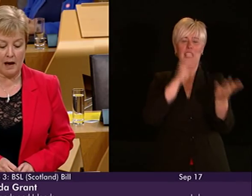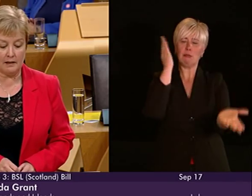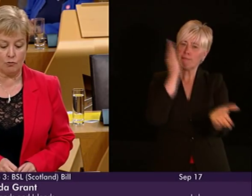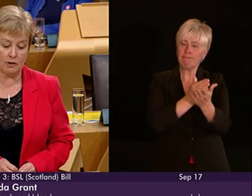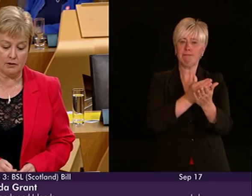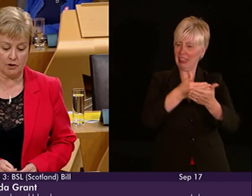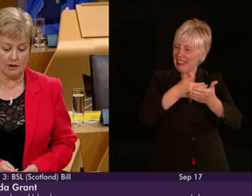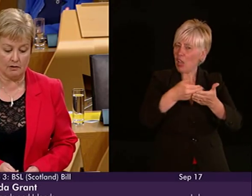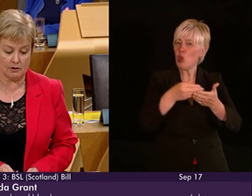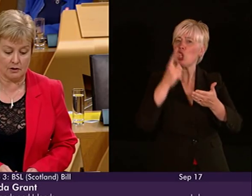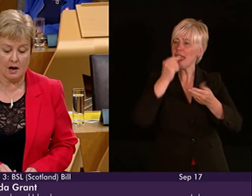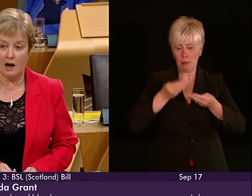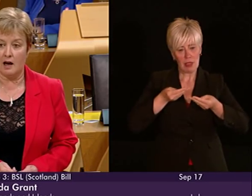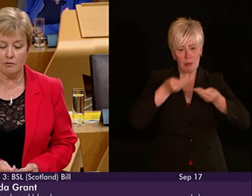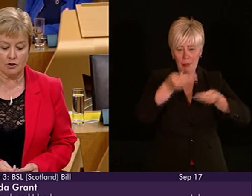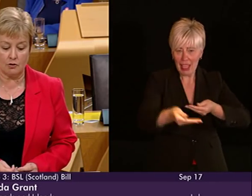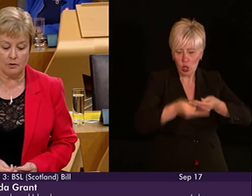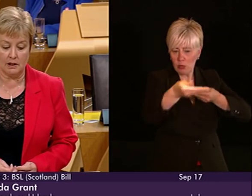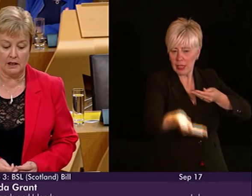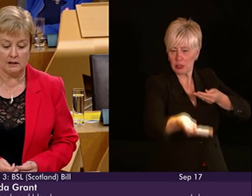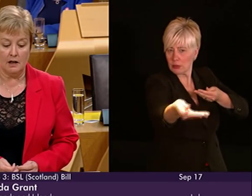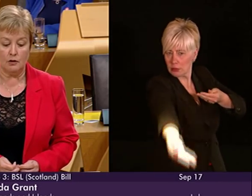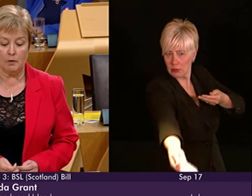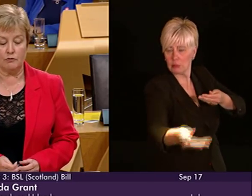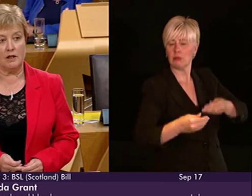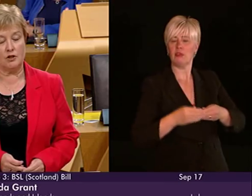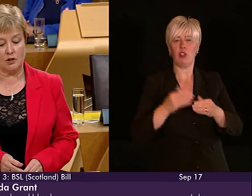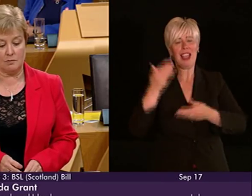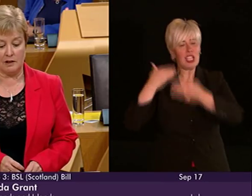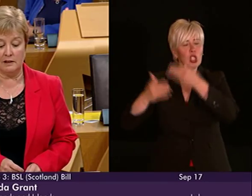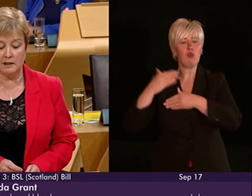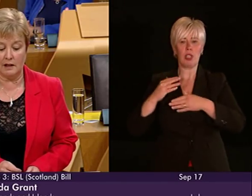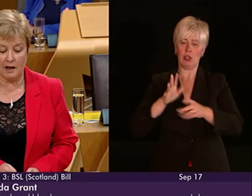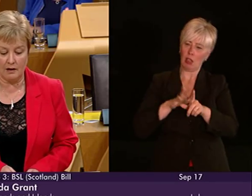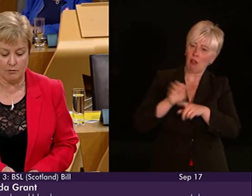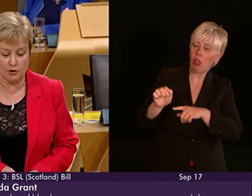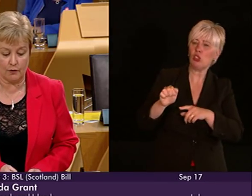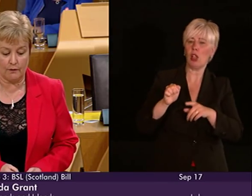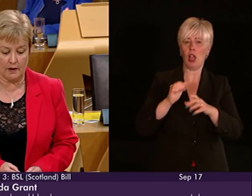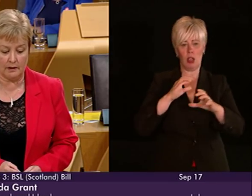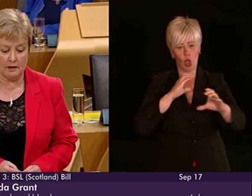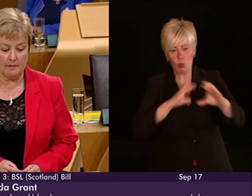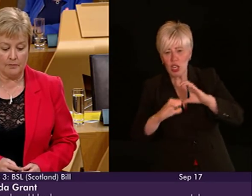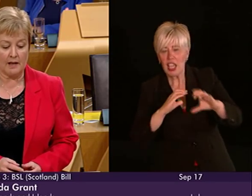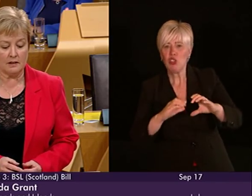pass on history and culture, communicate and build relationships, and have fun.